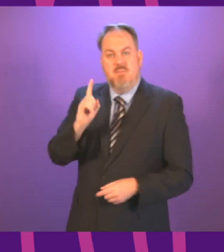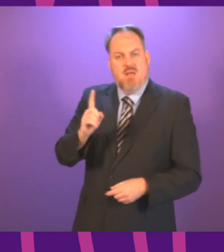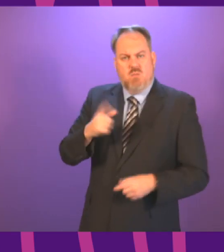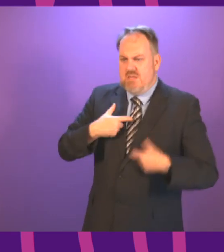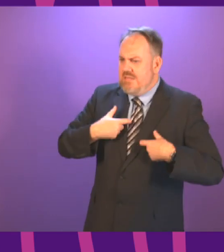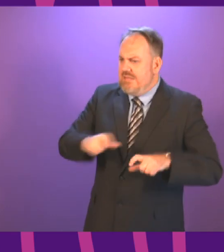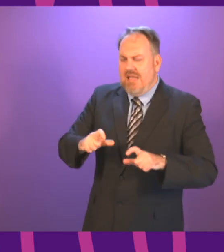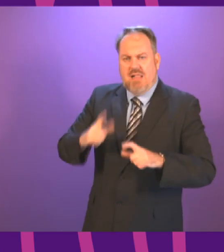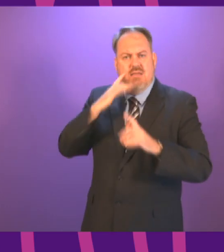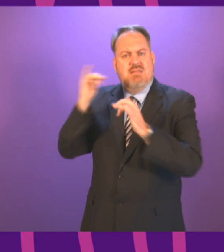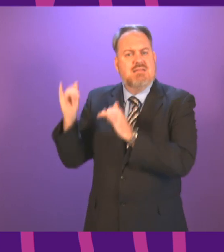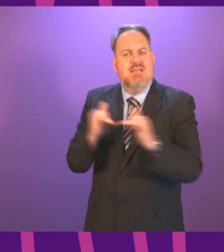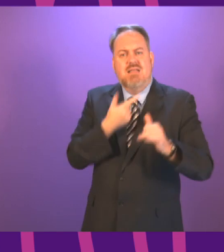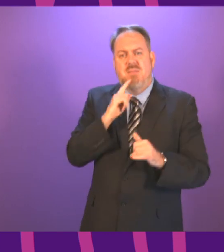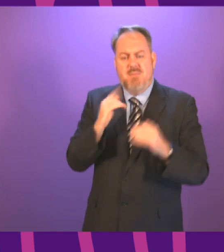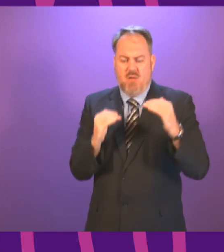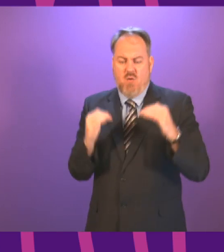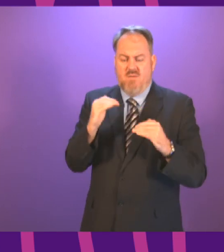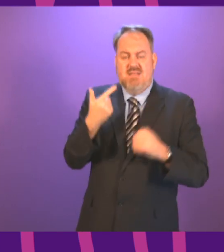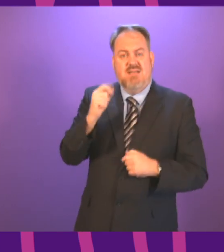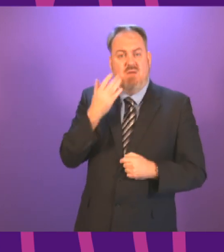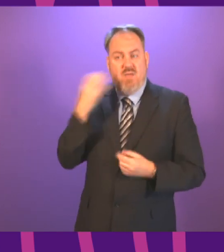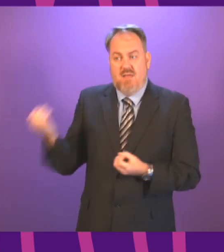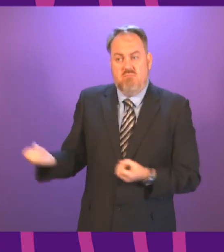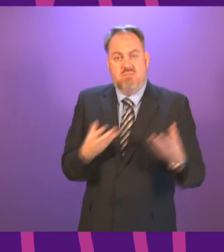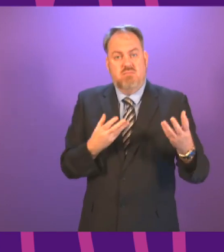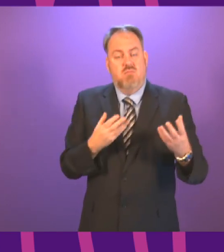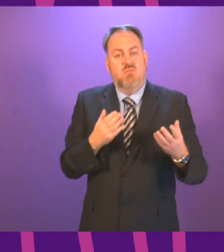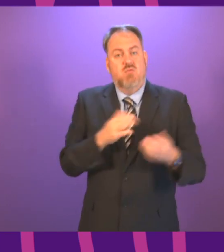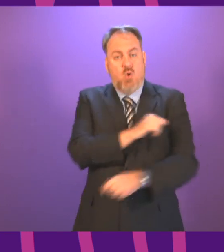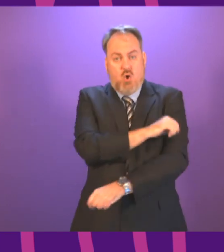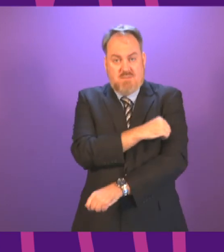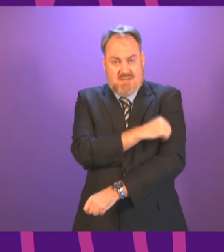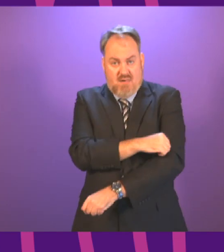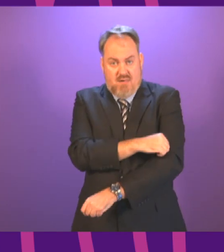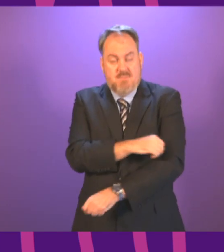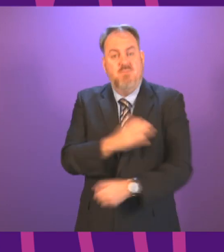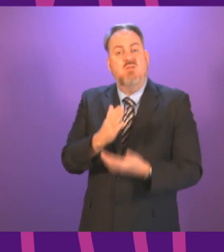have never stopped testing such patients when they are admitted to hospitals. The change